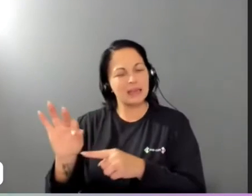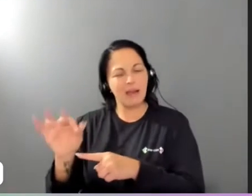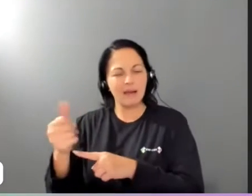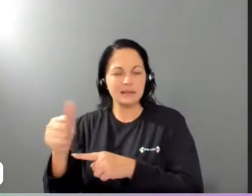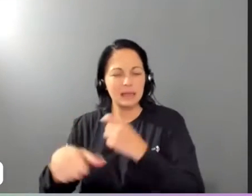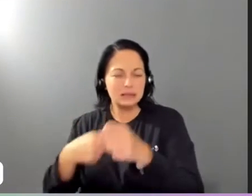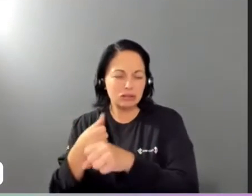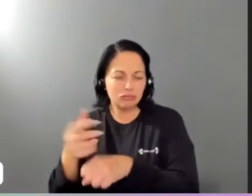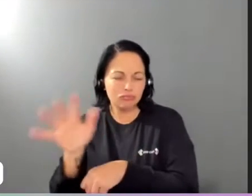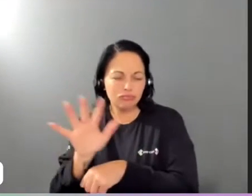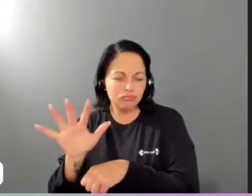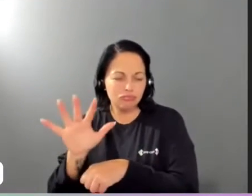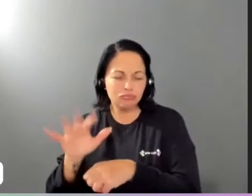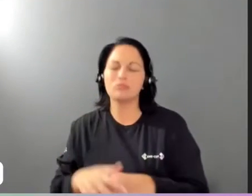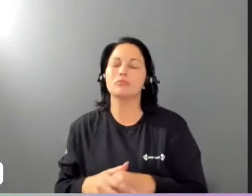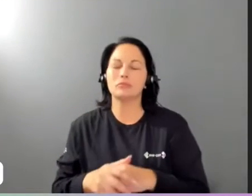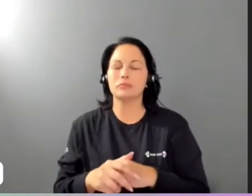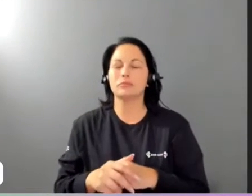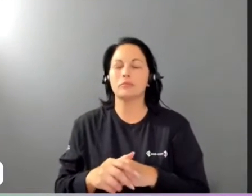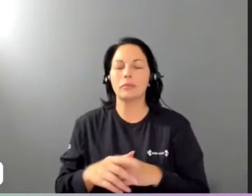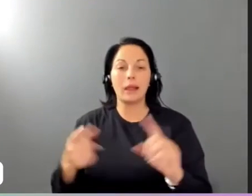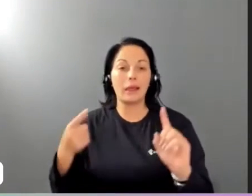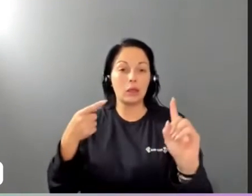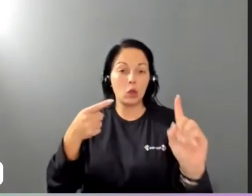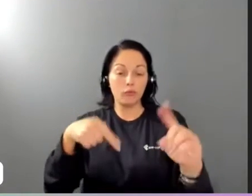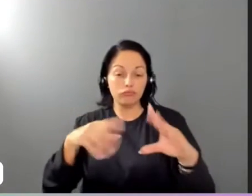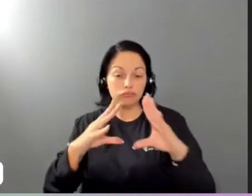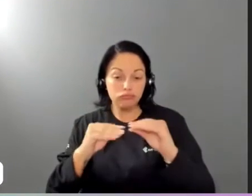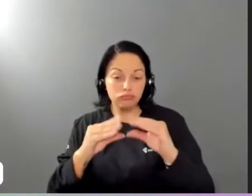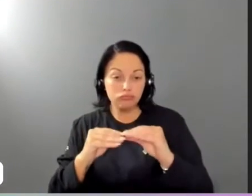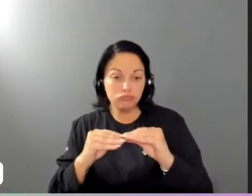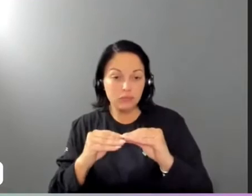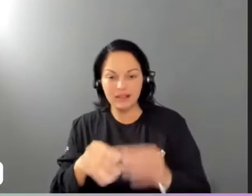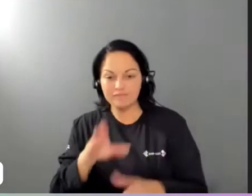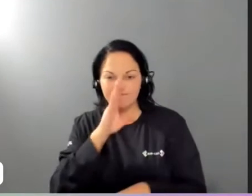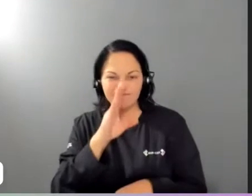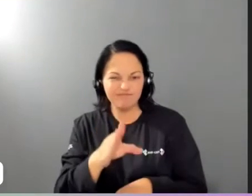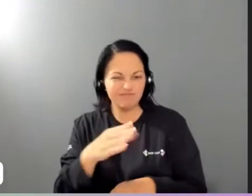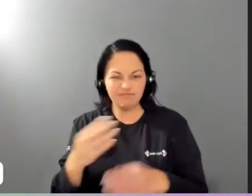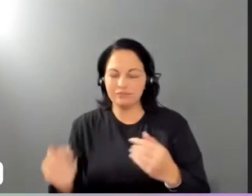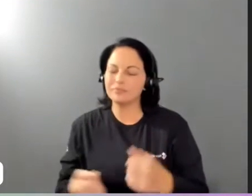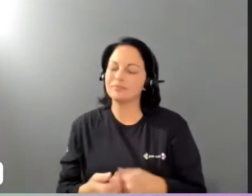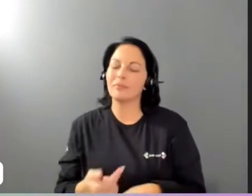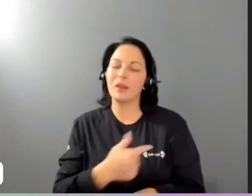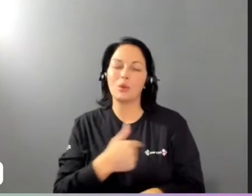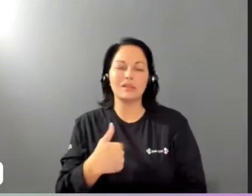super excited. I've been working with these tools for maybe, like, you know, 8 or 9 to 10 years. Our